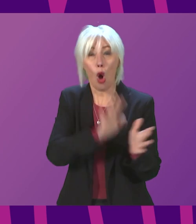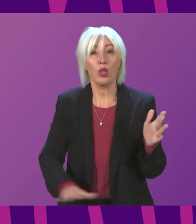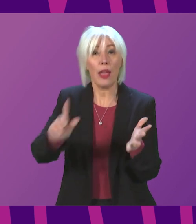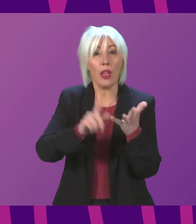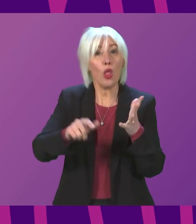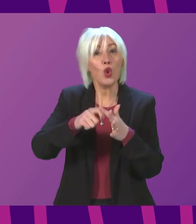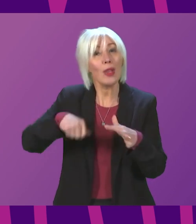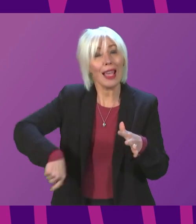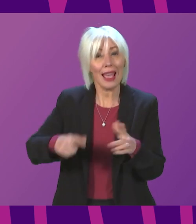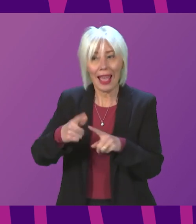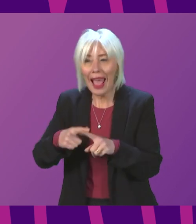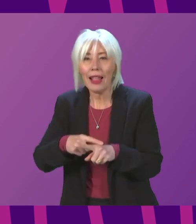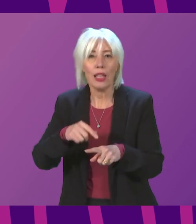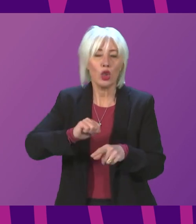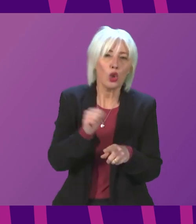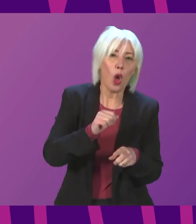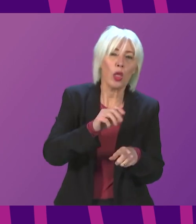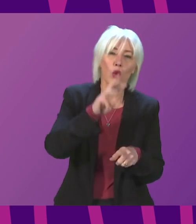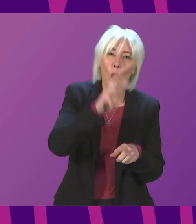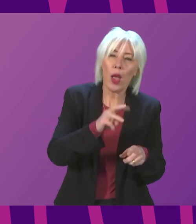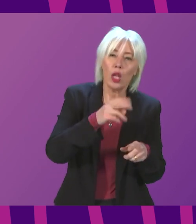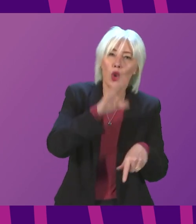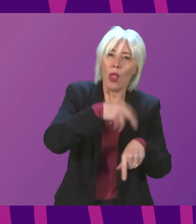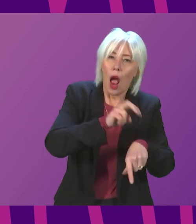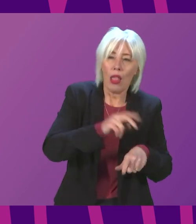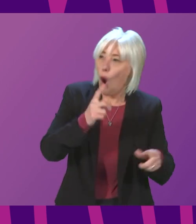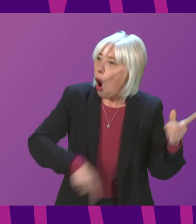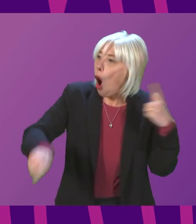most of our testing capacity comes through the four-nations system, although we also